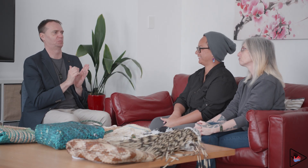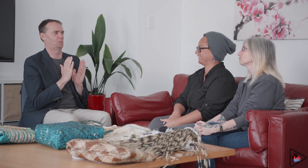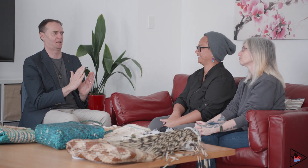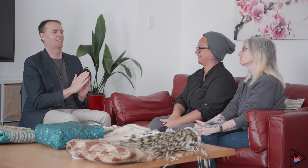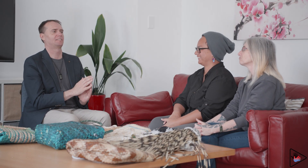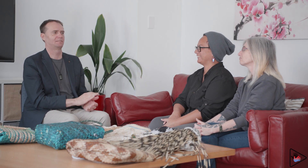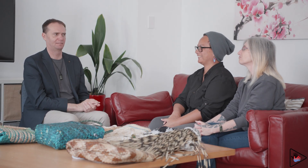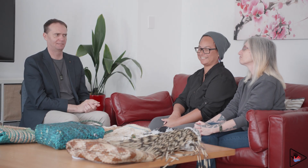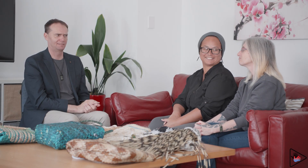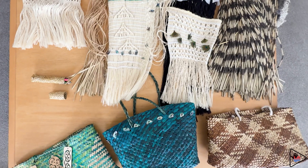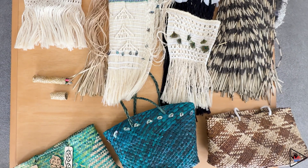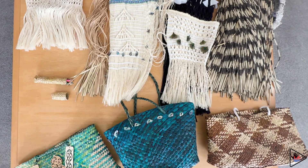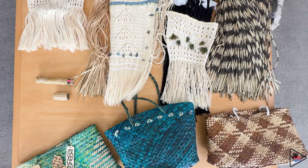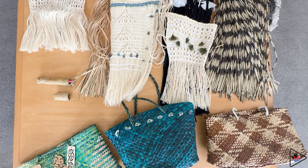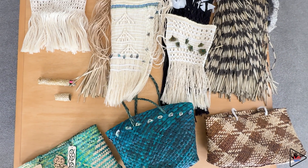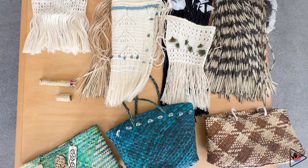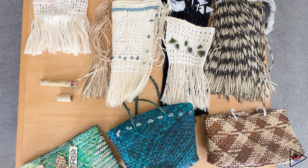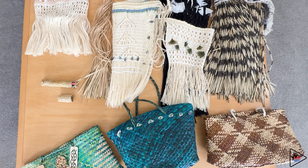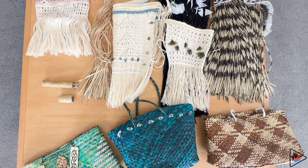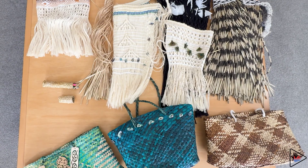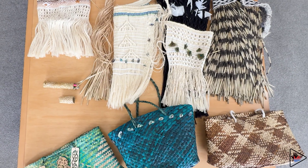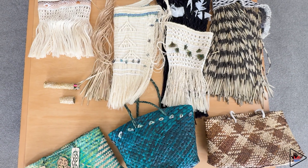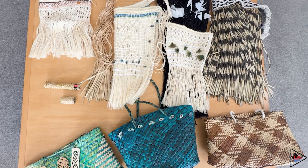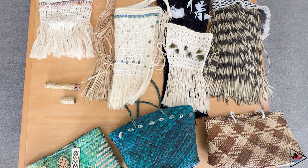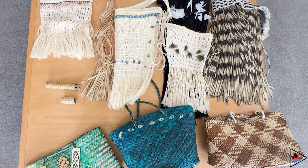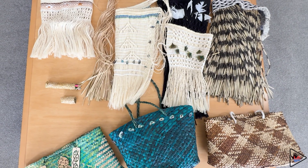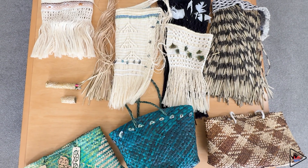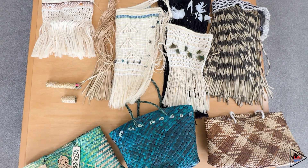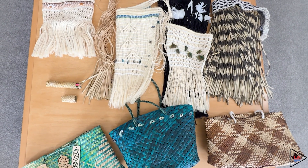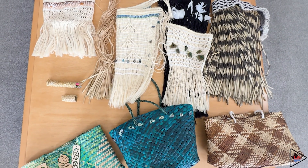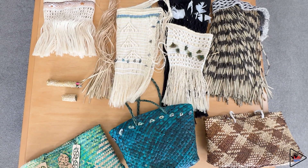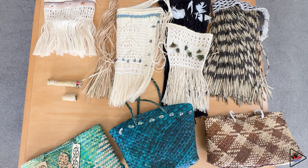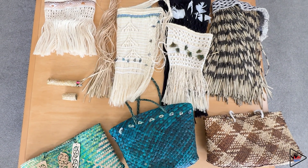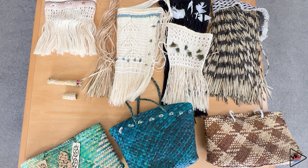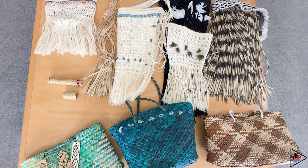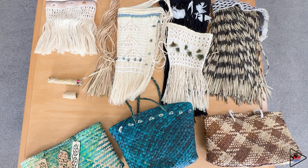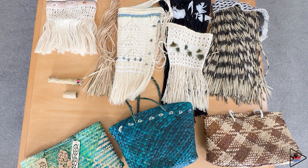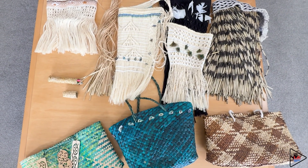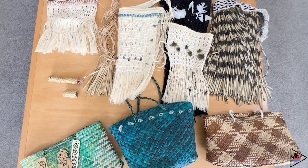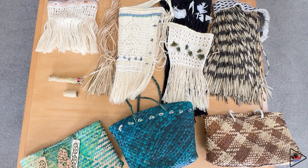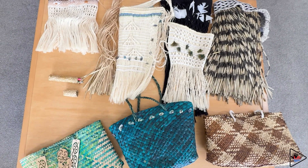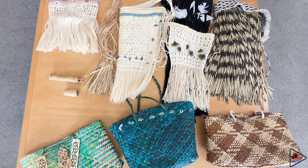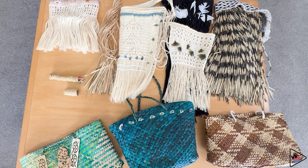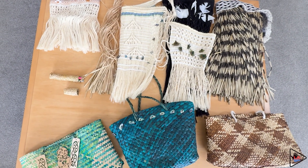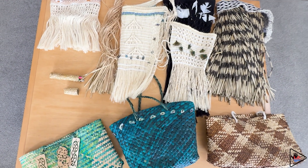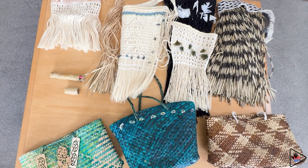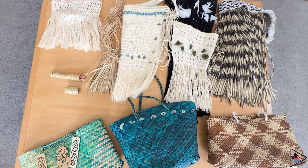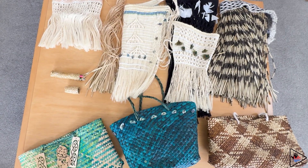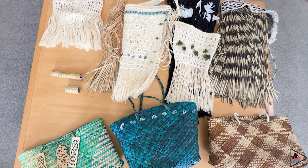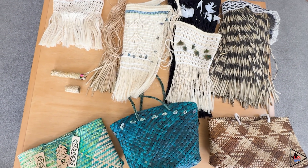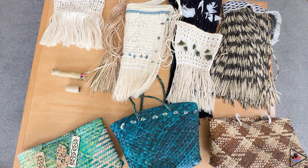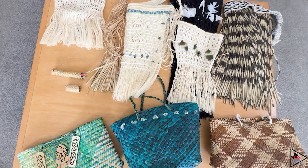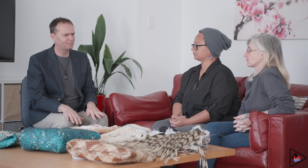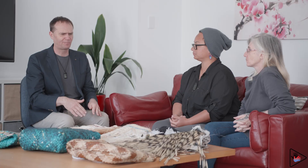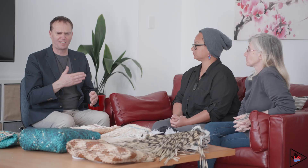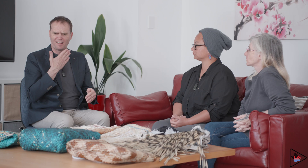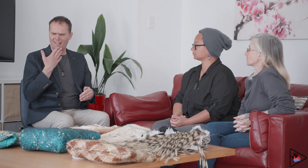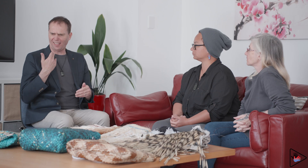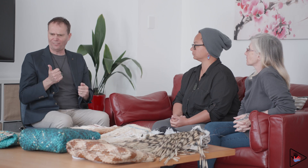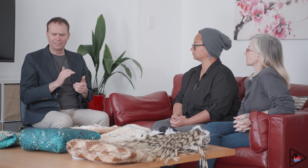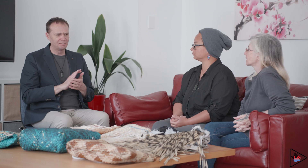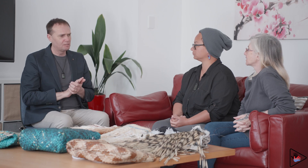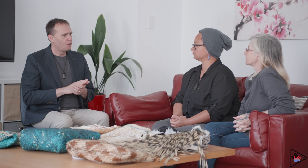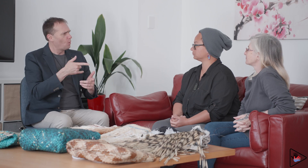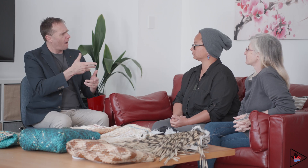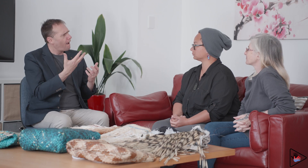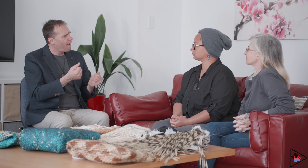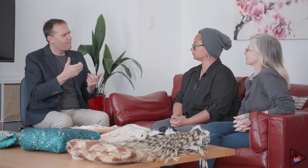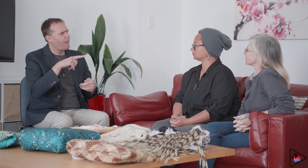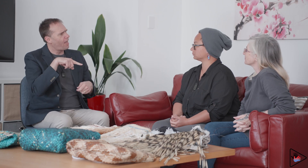so that's a that's the right way of doing it. A very professional and correct way to do it